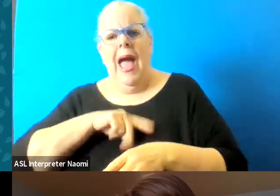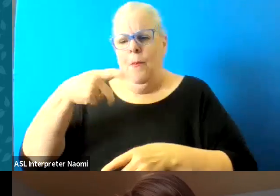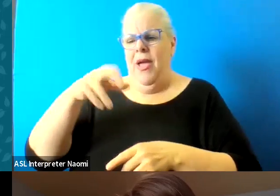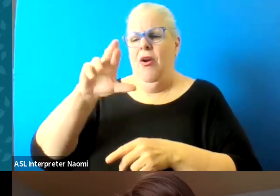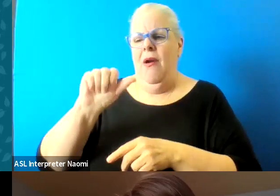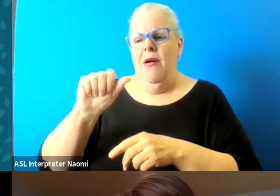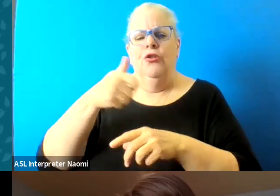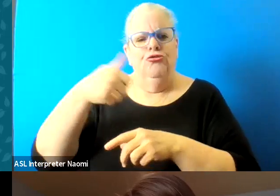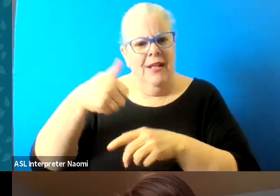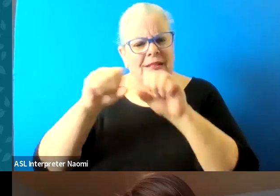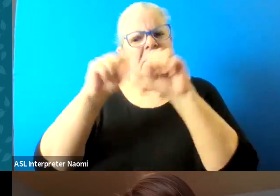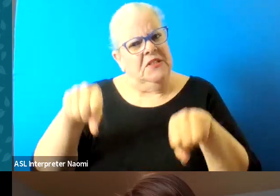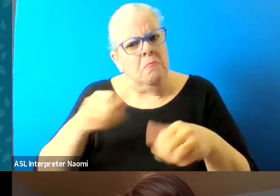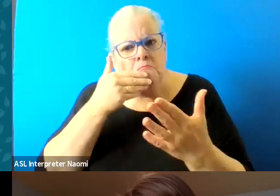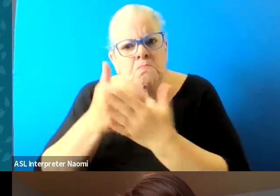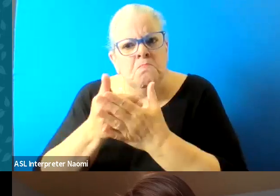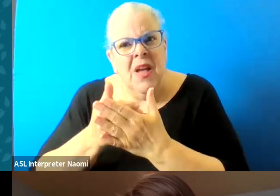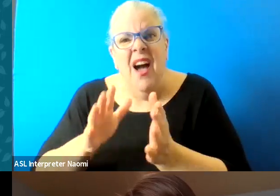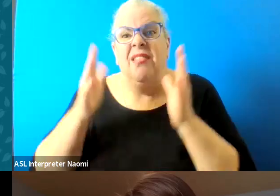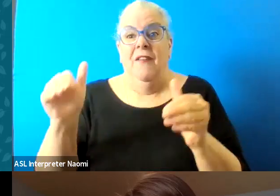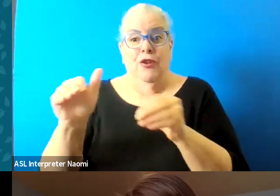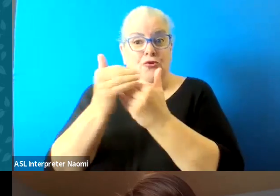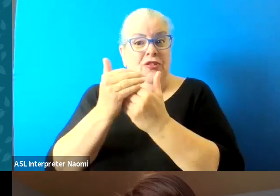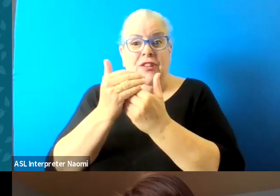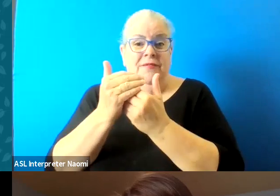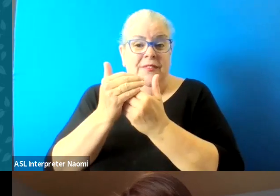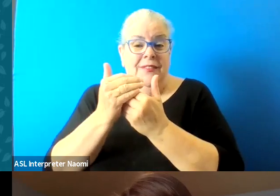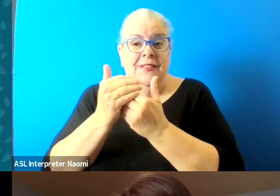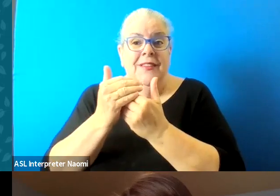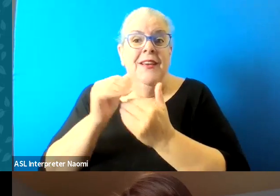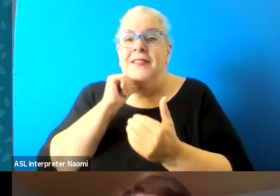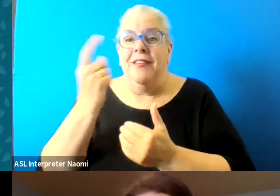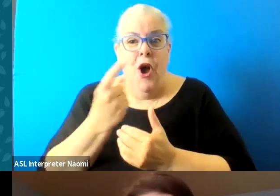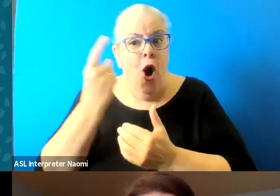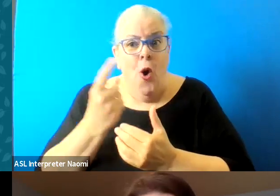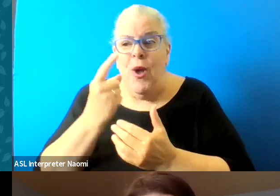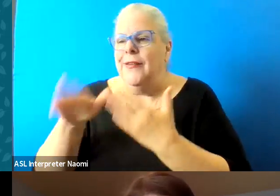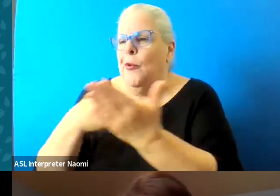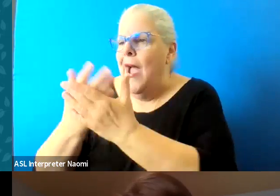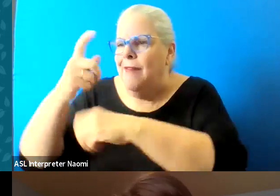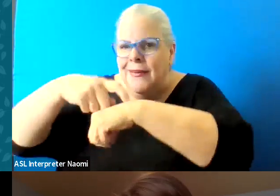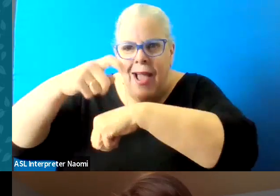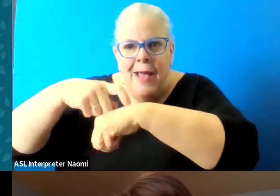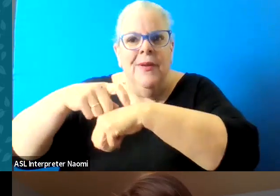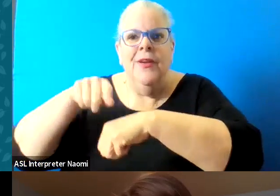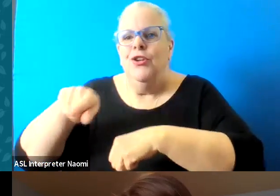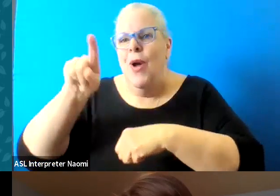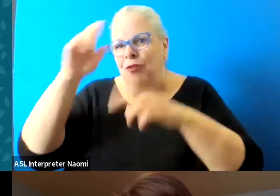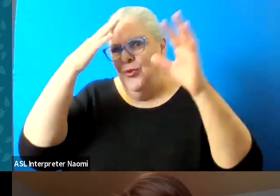but again, there's a lot of restrictions. I know it doesn't always come on time. You have to decide, you know, the day before